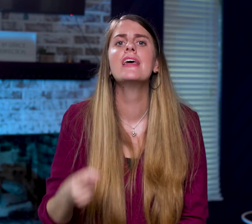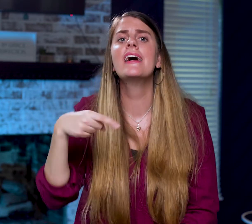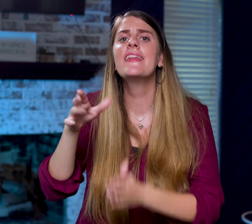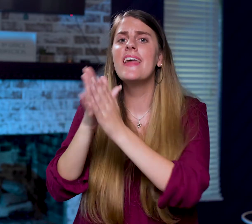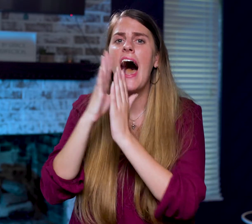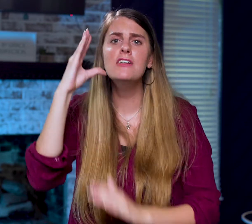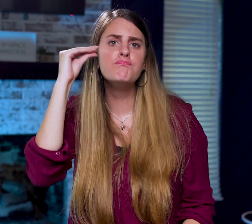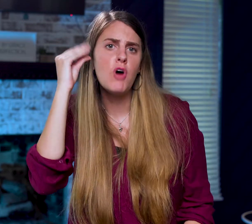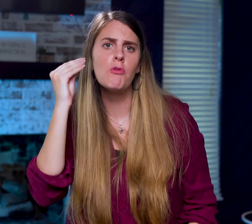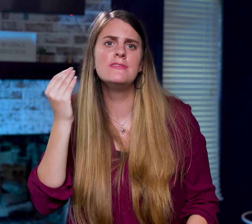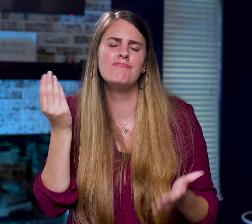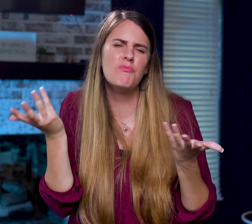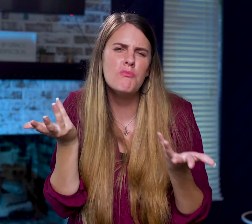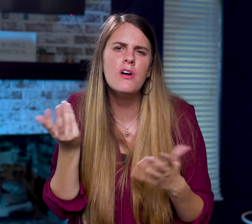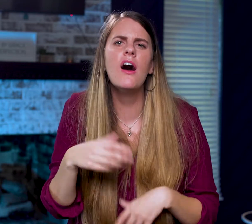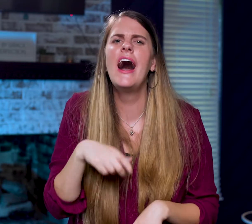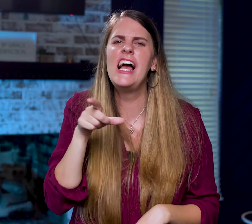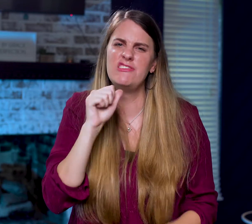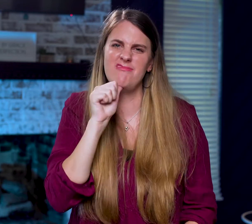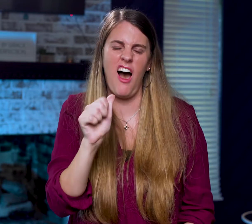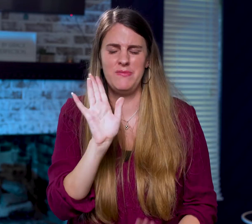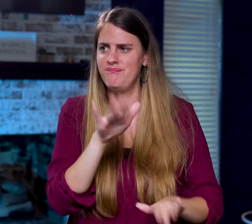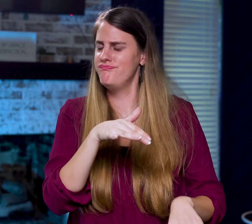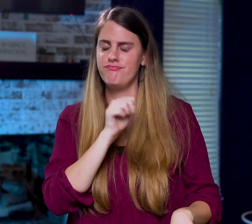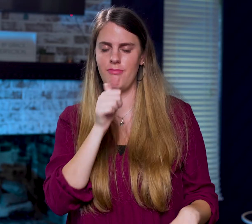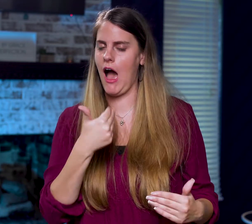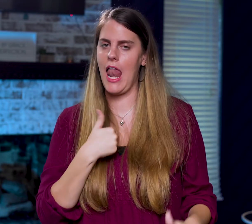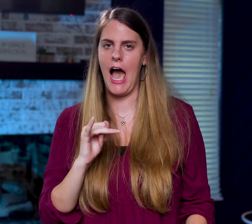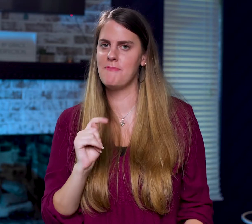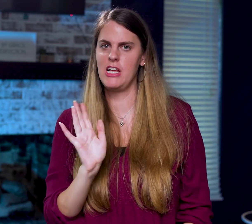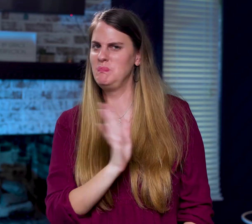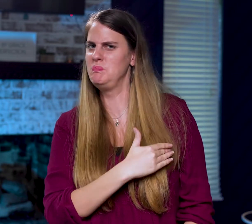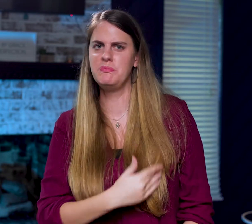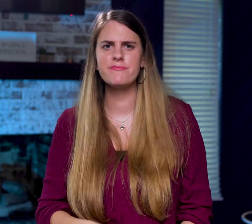They ask Moses about it and he is not having it.